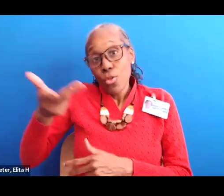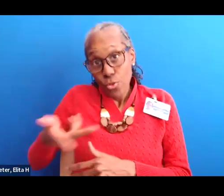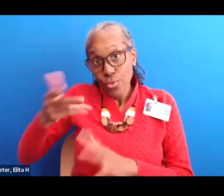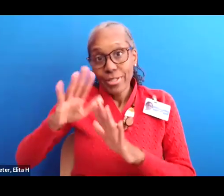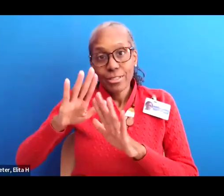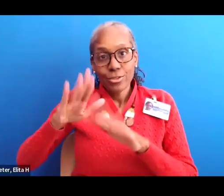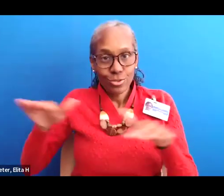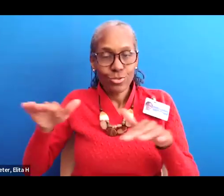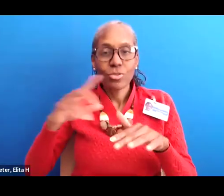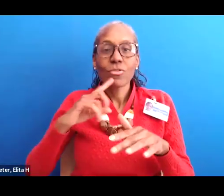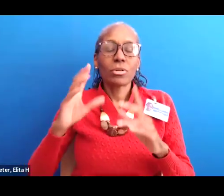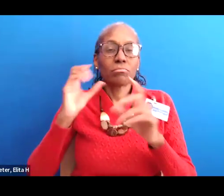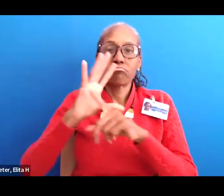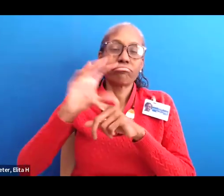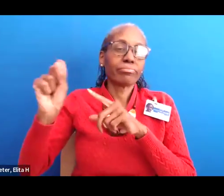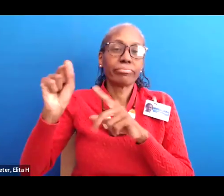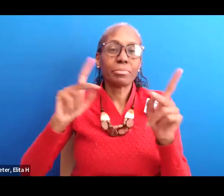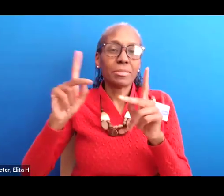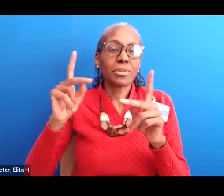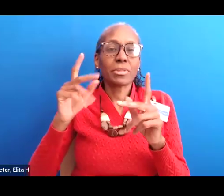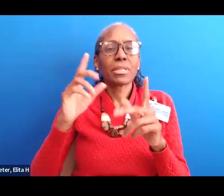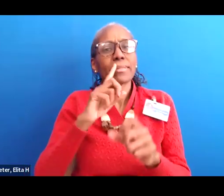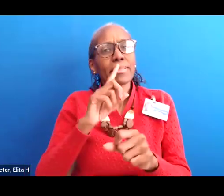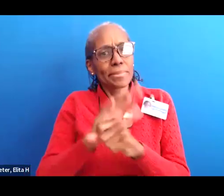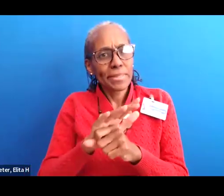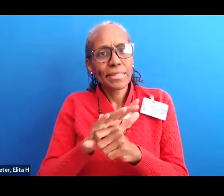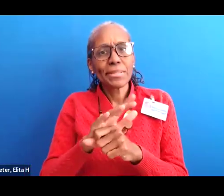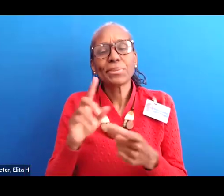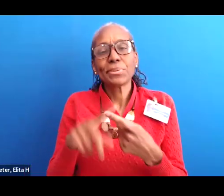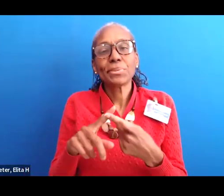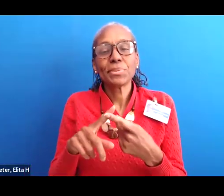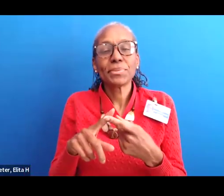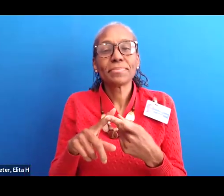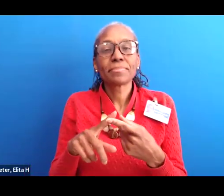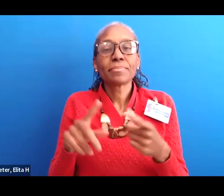just so spectacular people and so committed to paralysis and